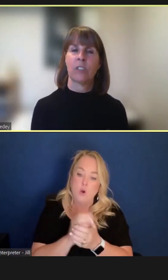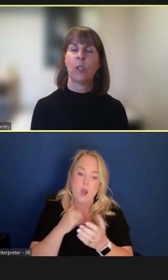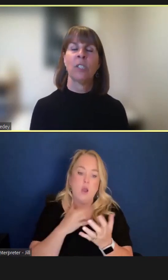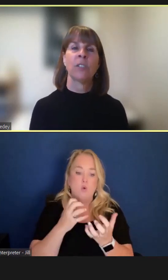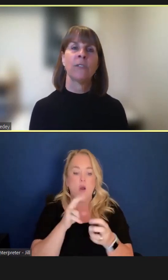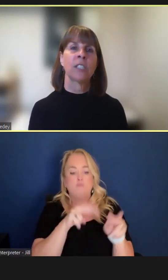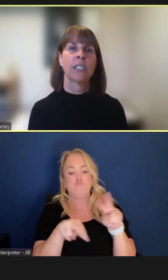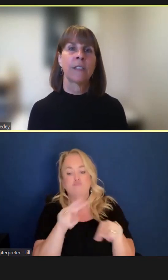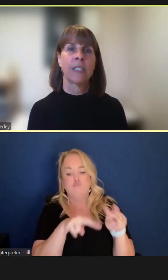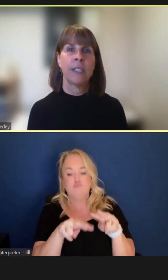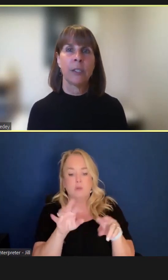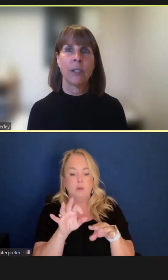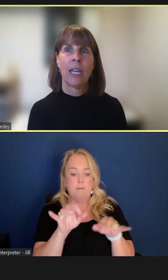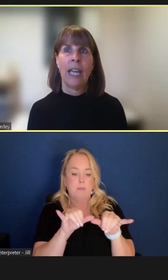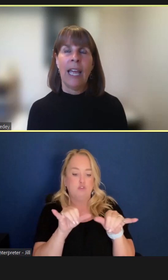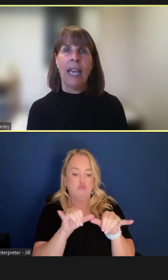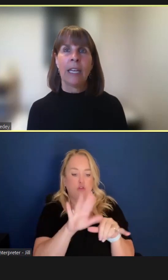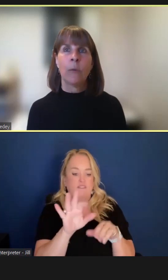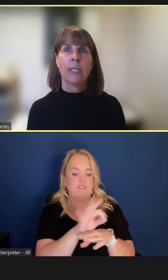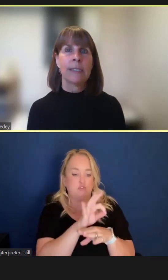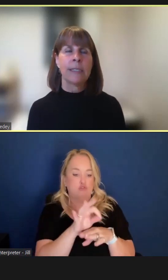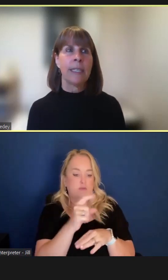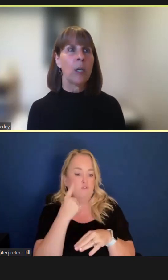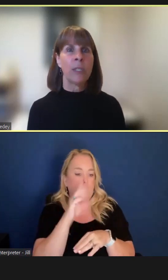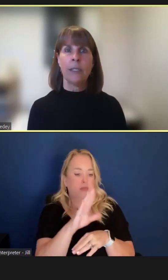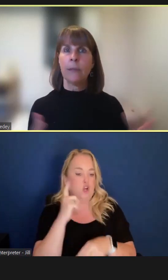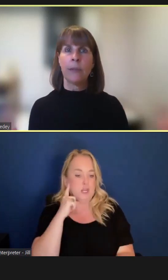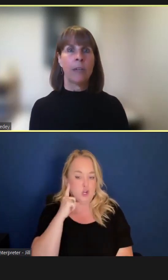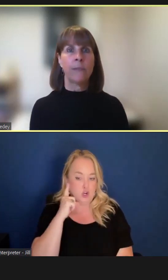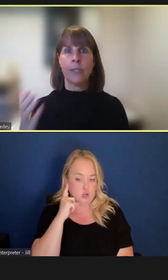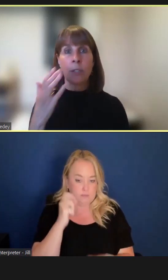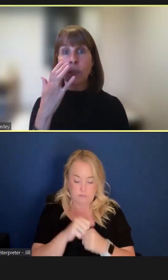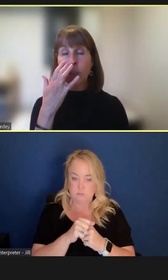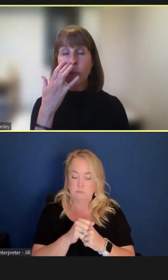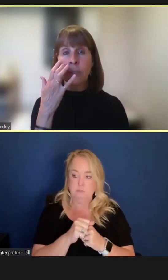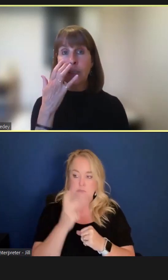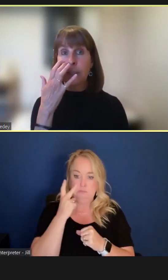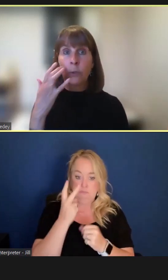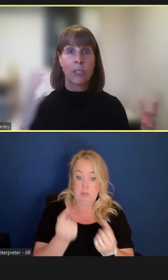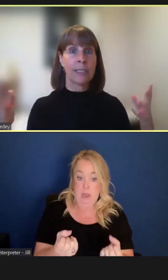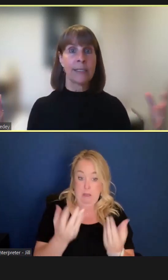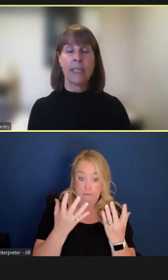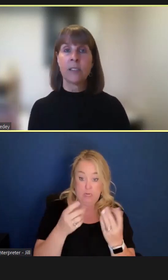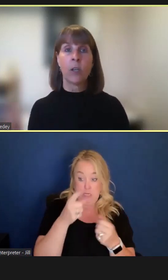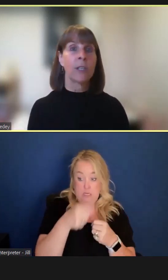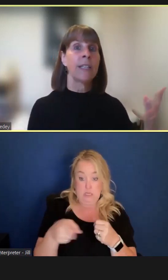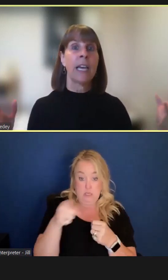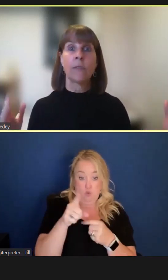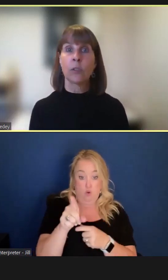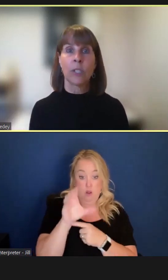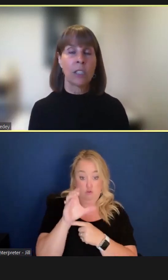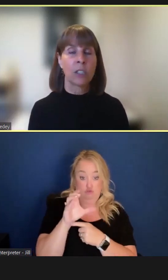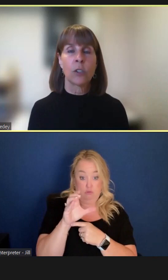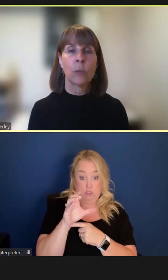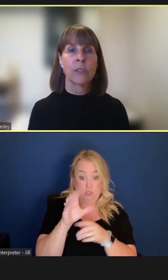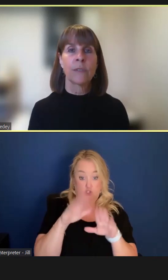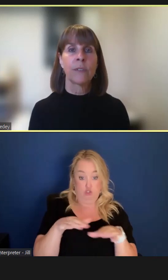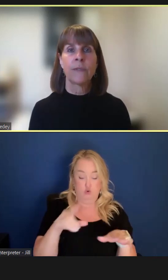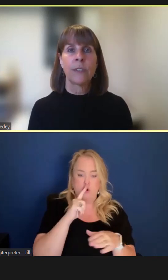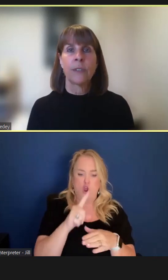measure the functioning of the year and I want to see how many of the hundred children that we're going to assess are in the average range in terms of the the